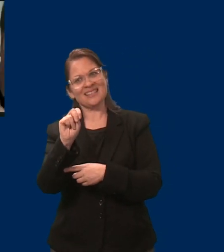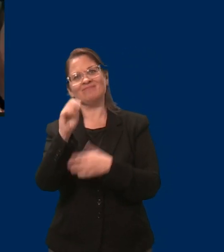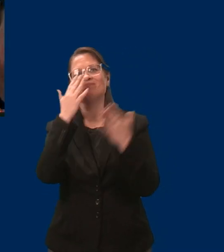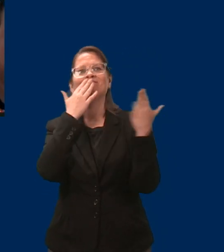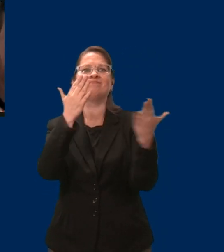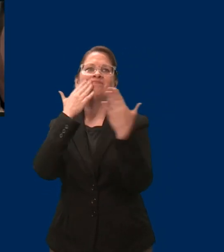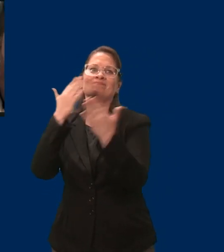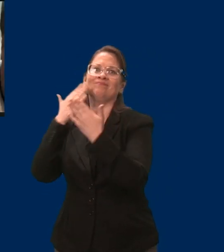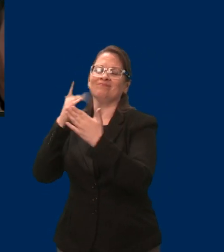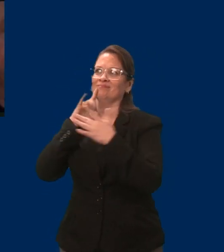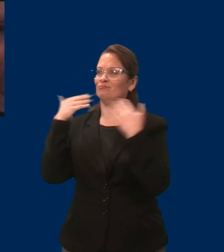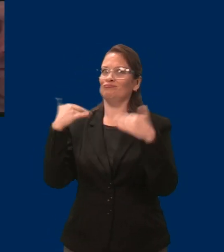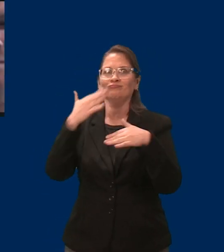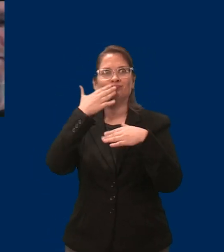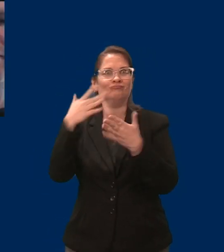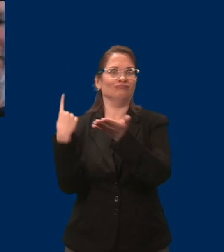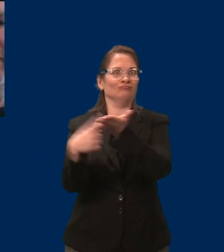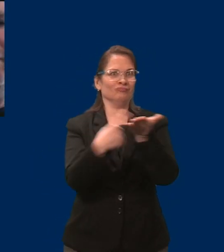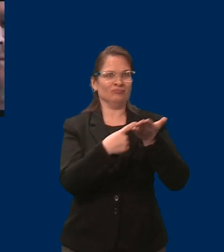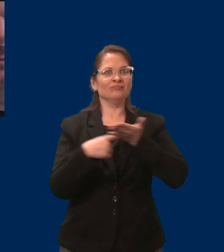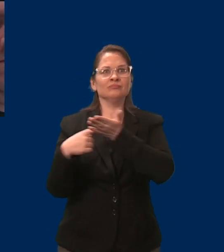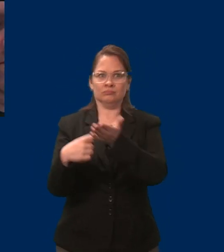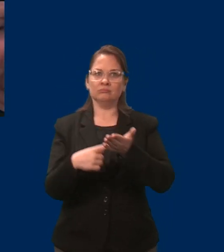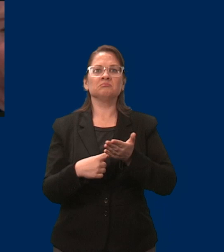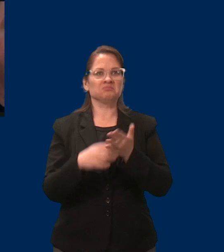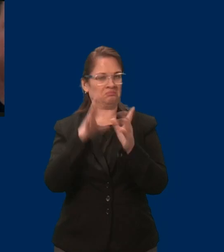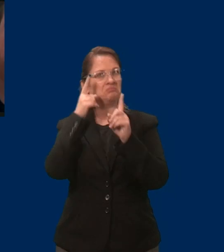We believe things will improve if we all work together.